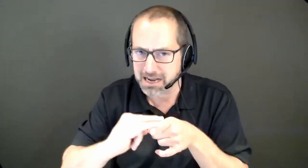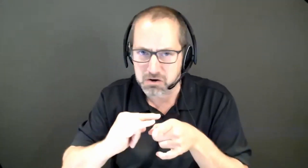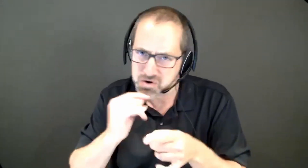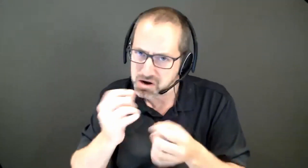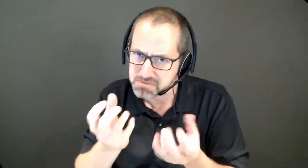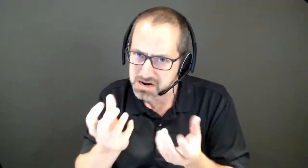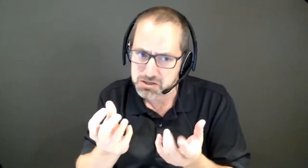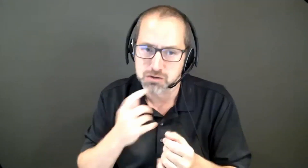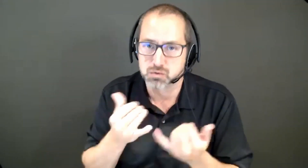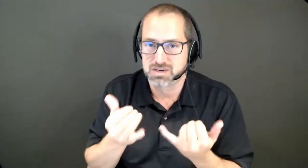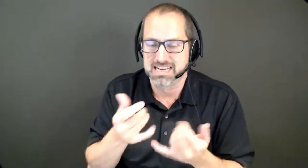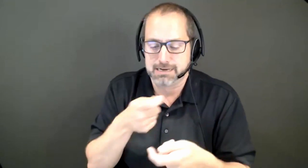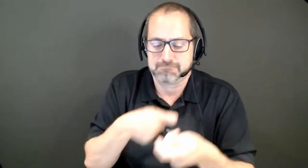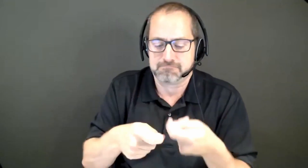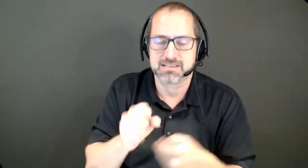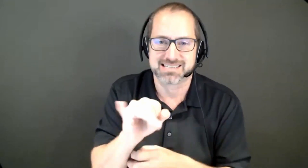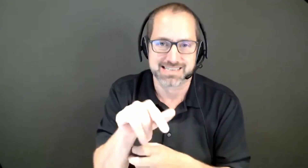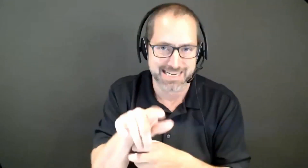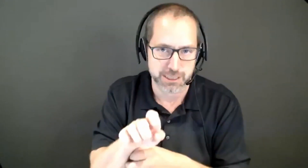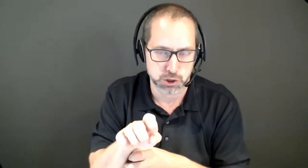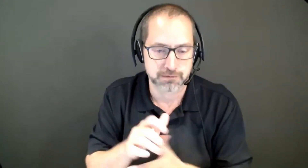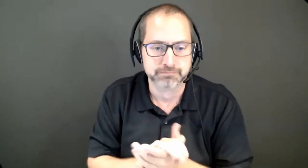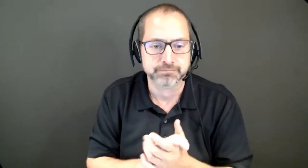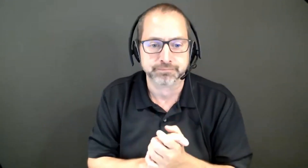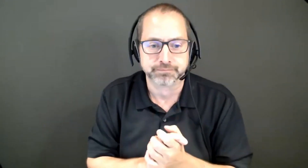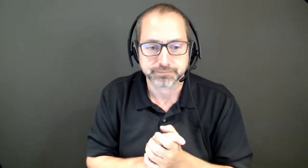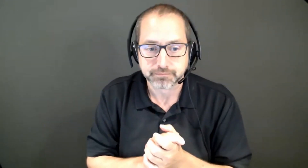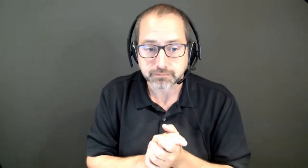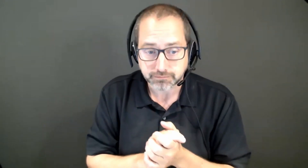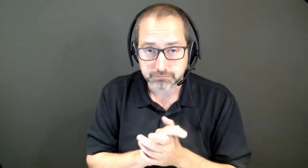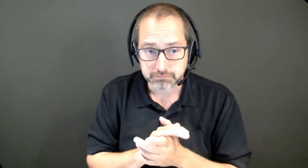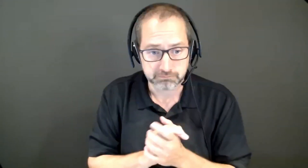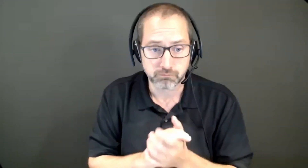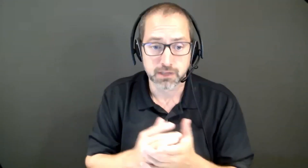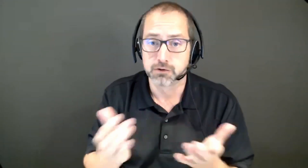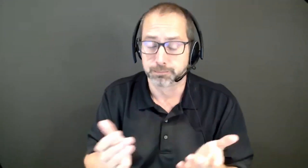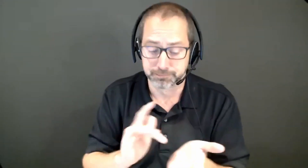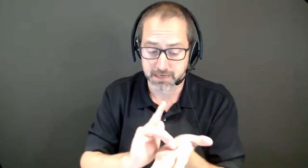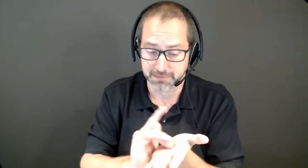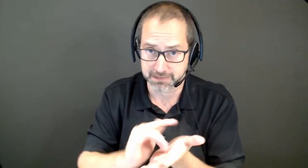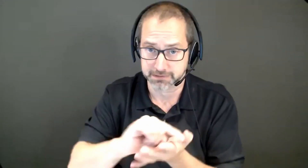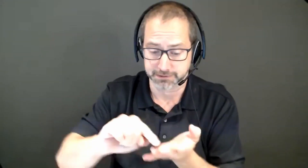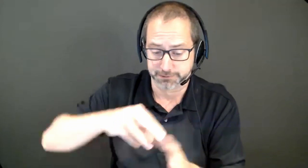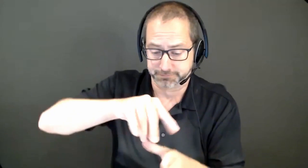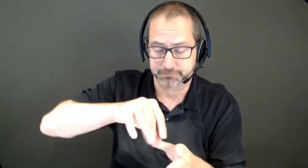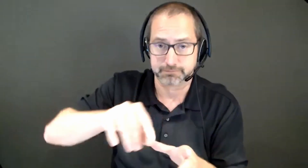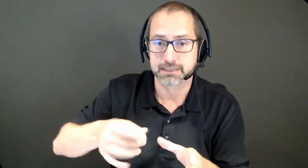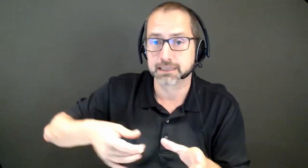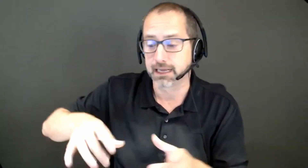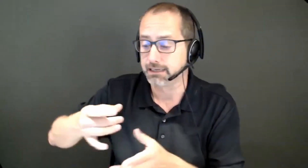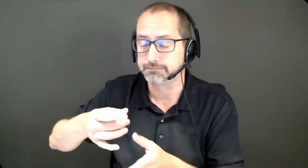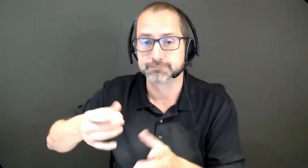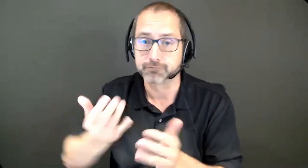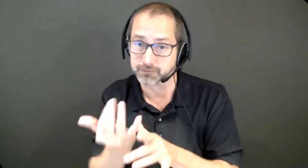just do Sage today. But what I will do is light the medicines with a wooden match. I won't show